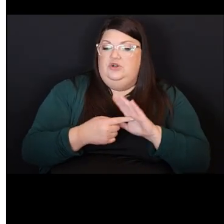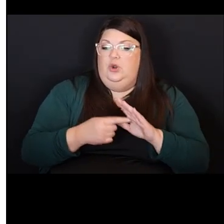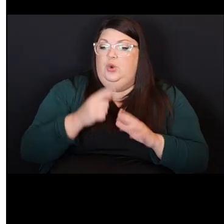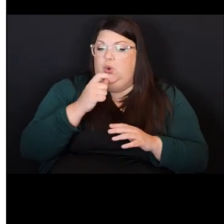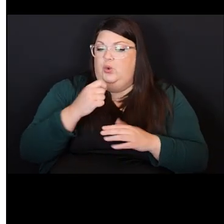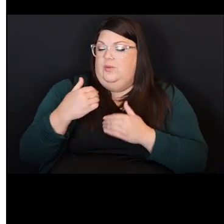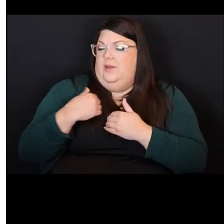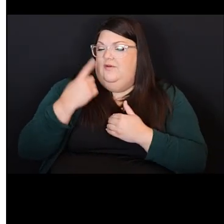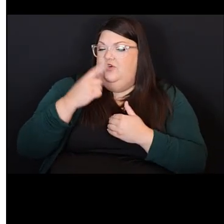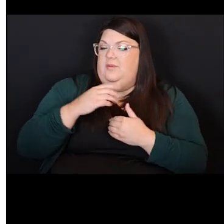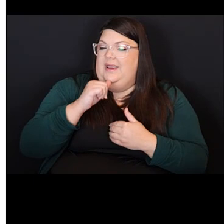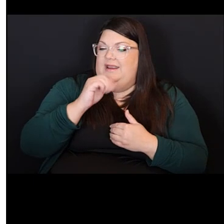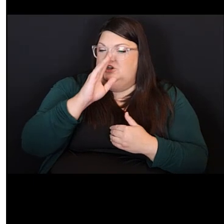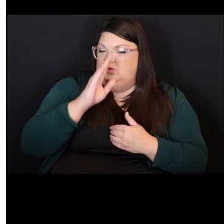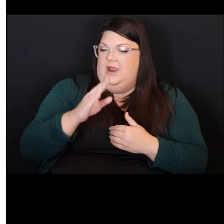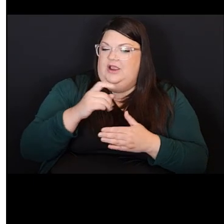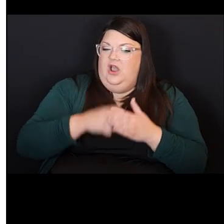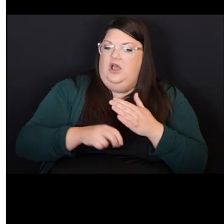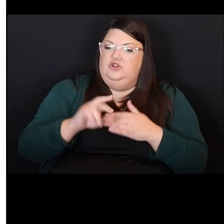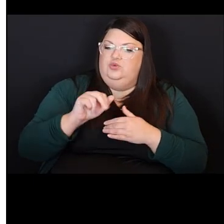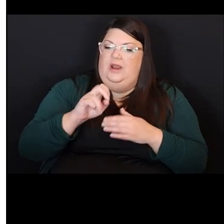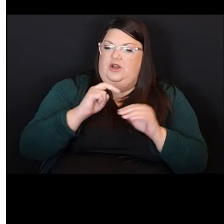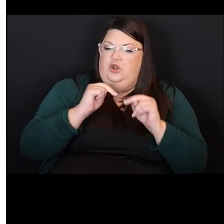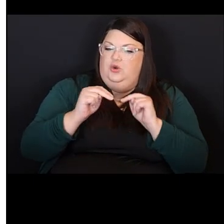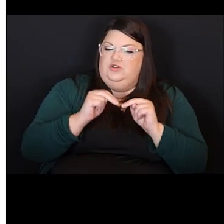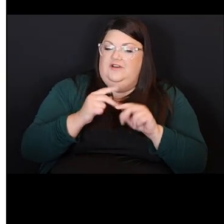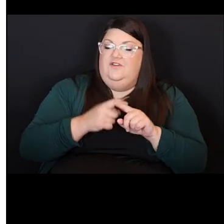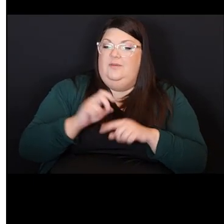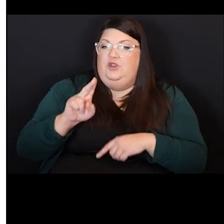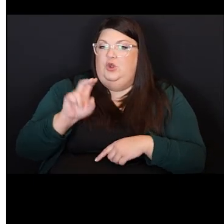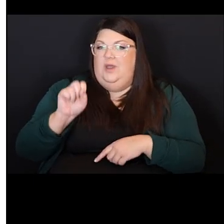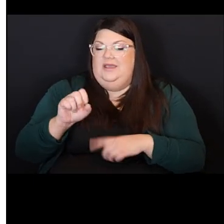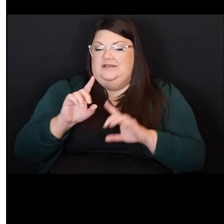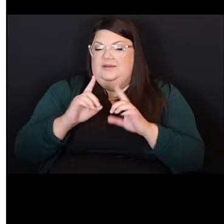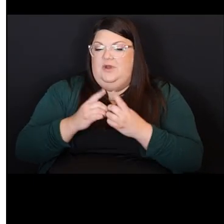Indirect Cost Rate Negotiation? U.S. Department of Education.